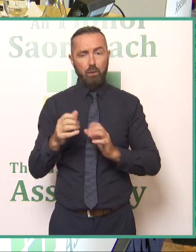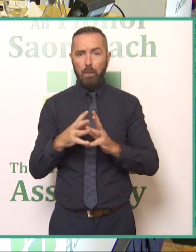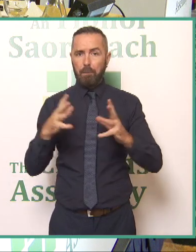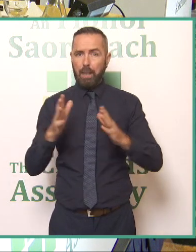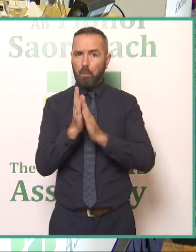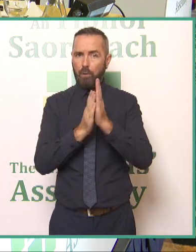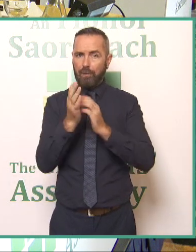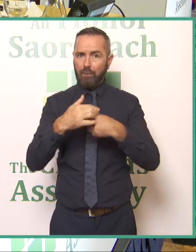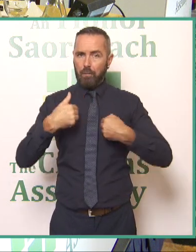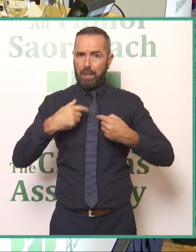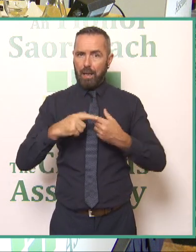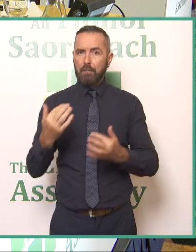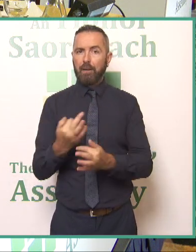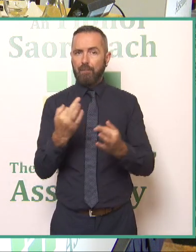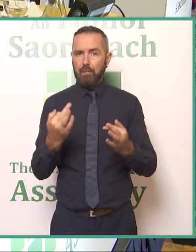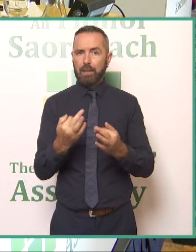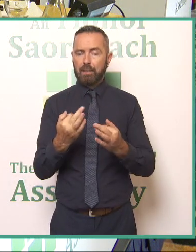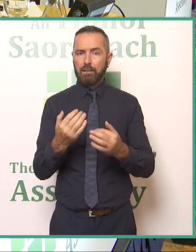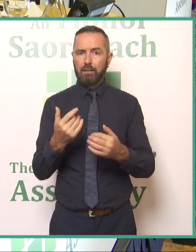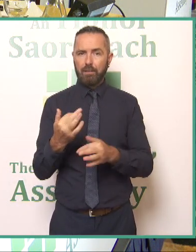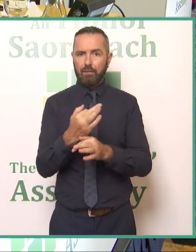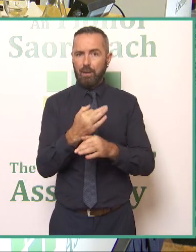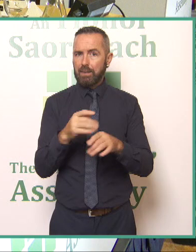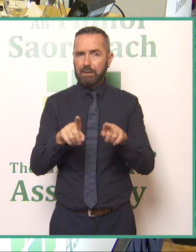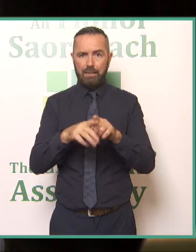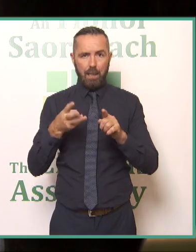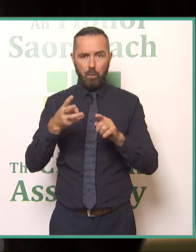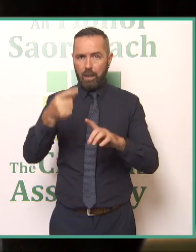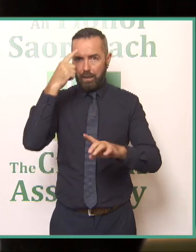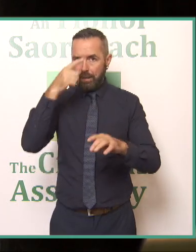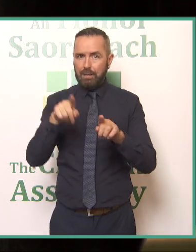and for for a lot of farmers as well have the same mindset um and then the other thing too